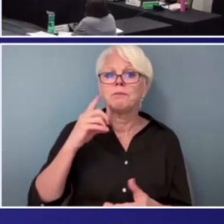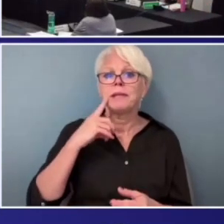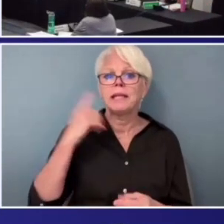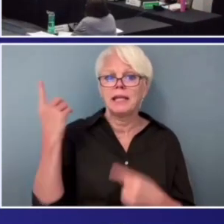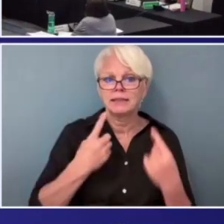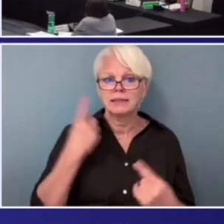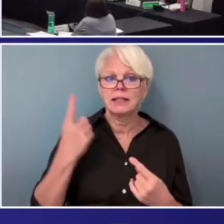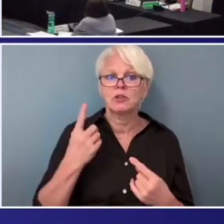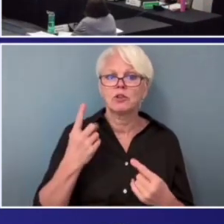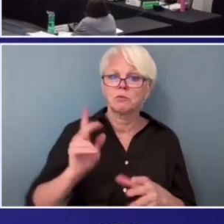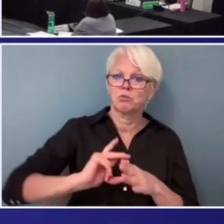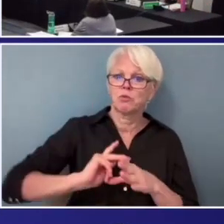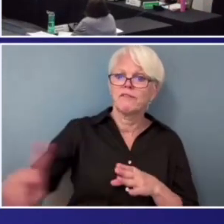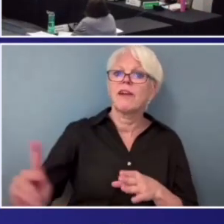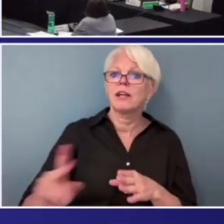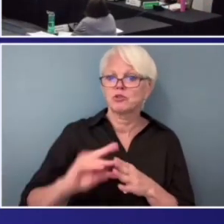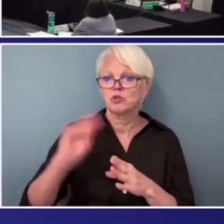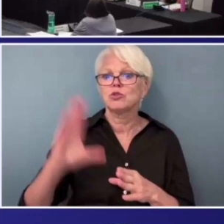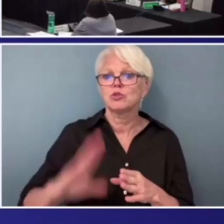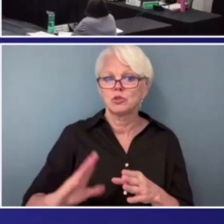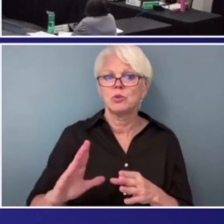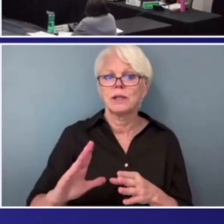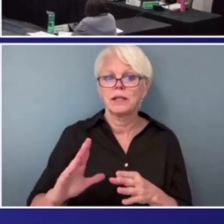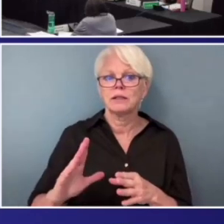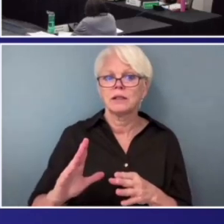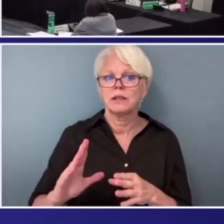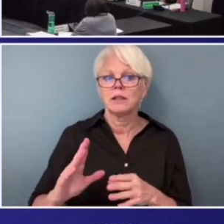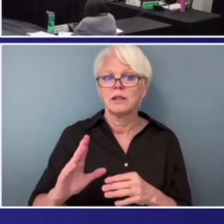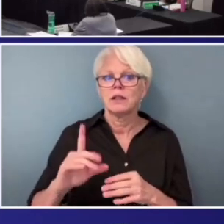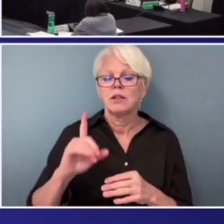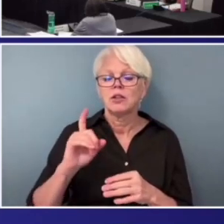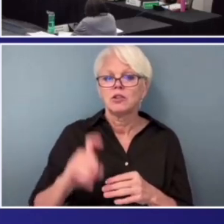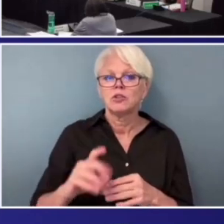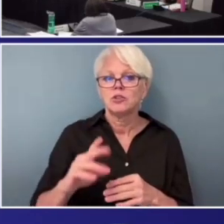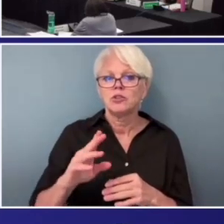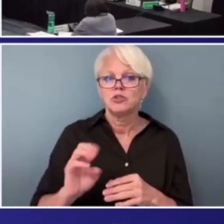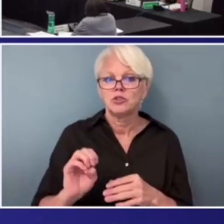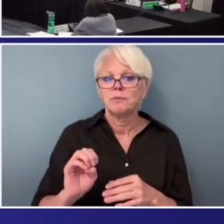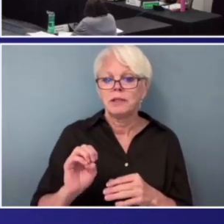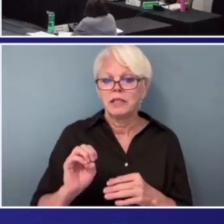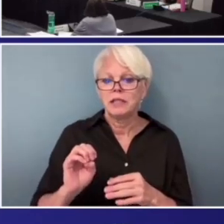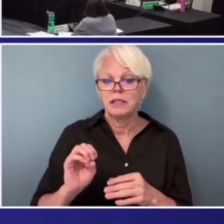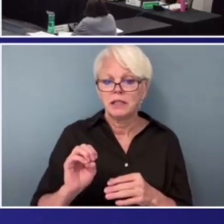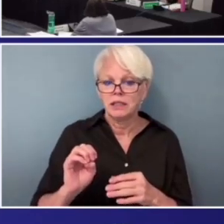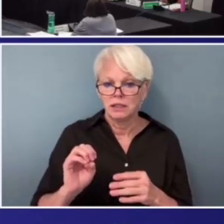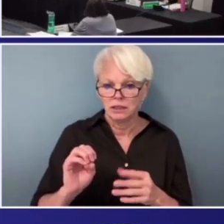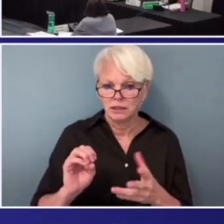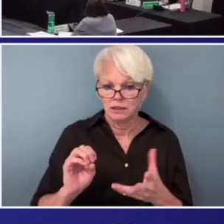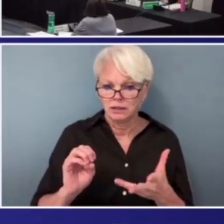professional student should, should just be that their, their joint